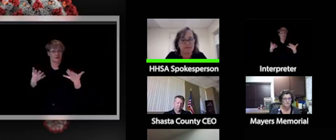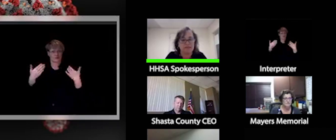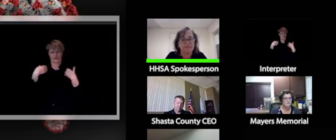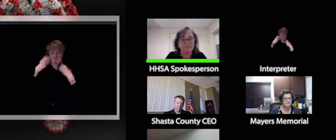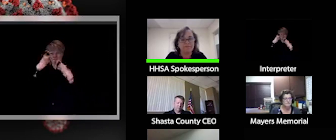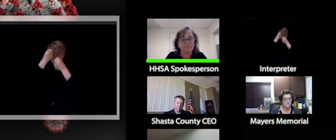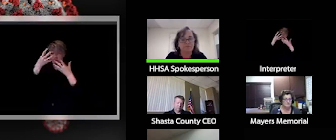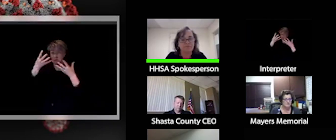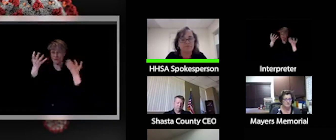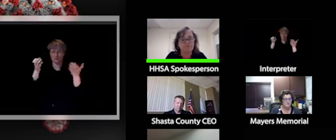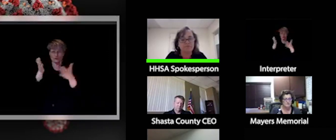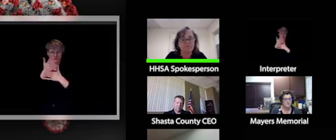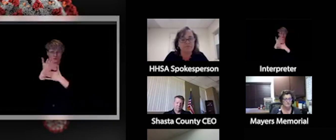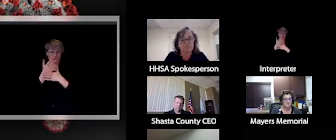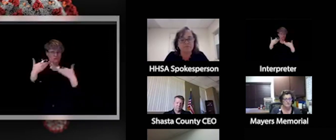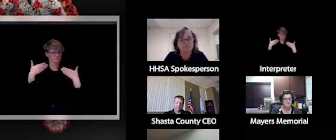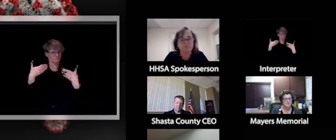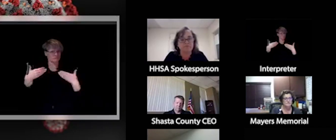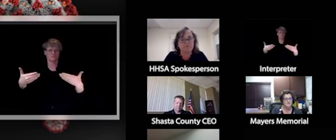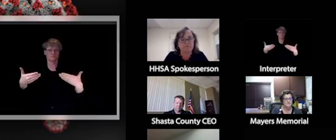like to share with us today.